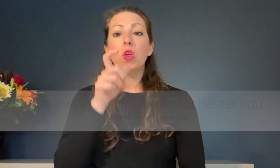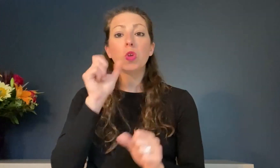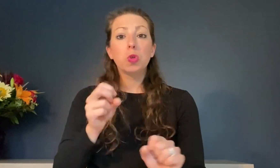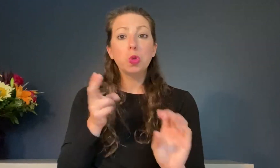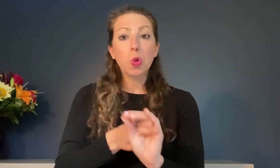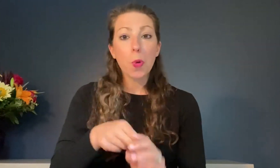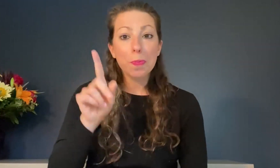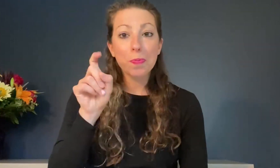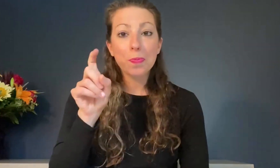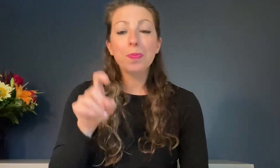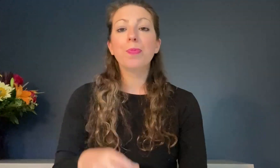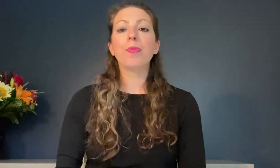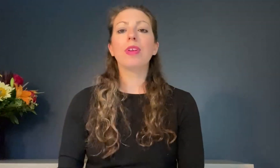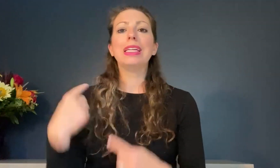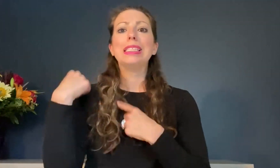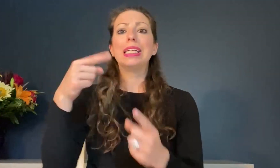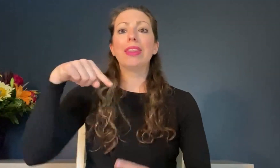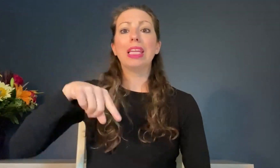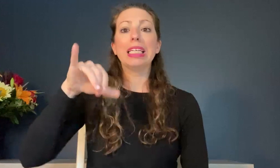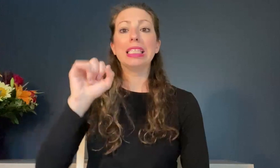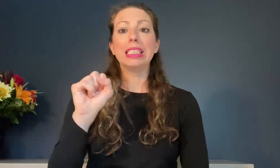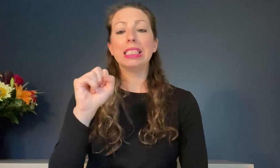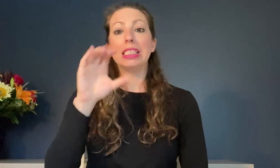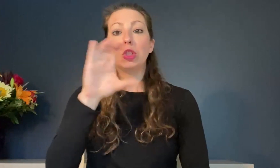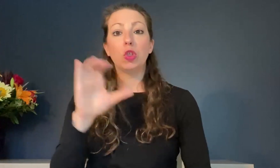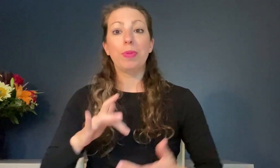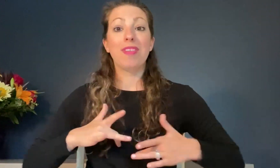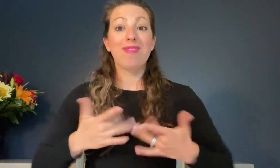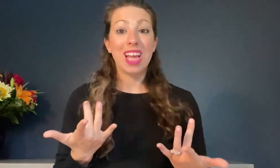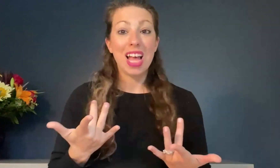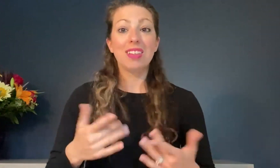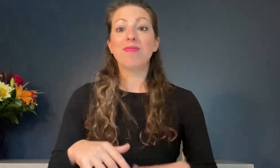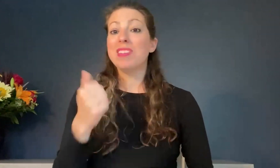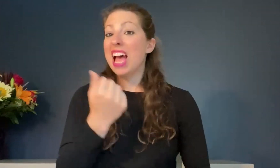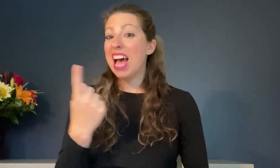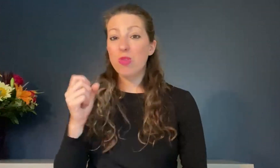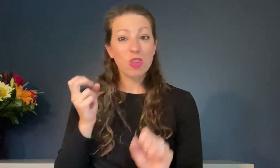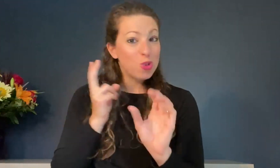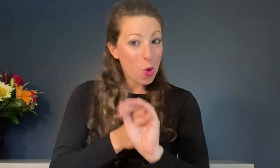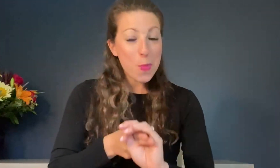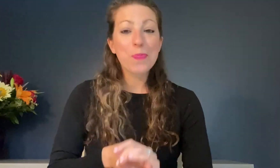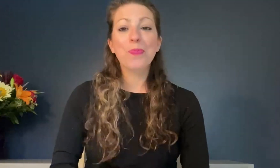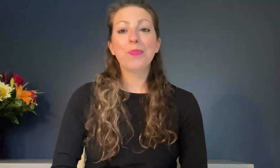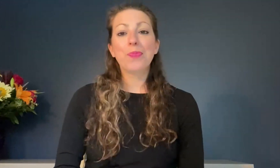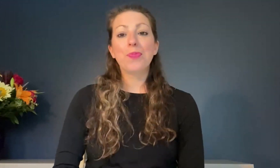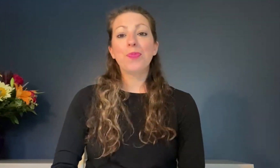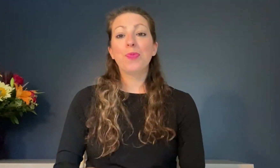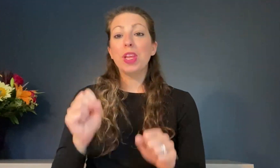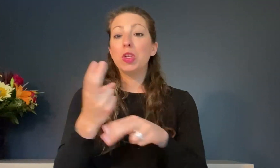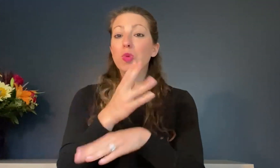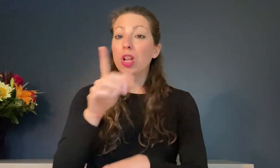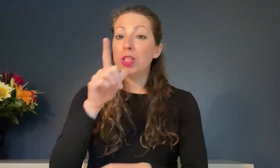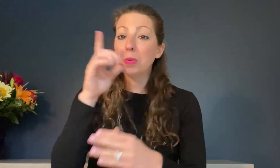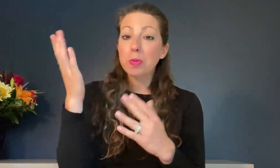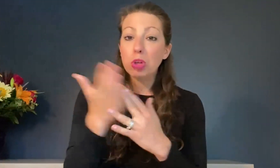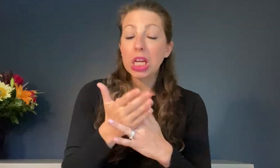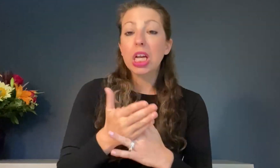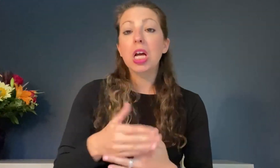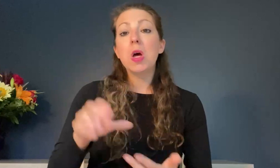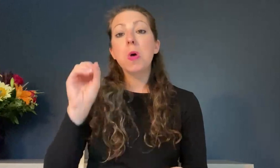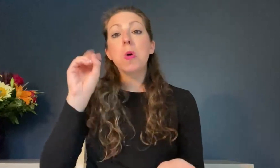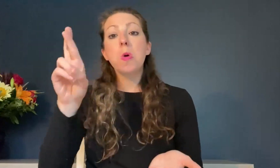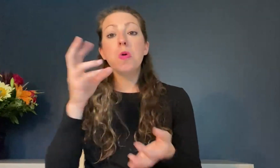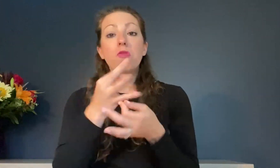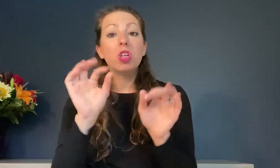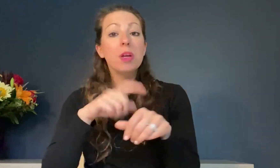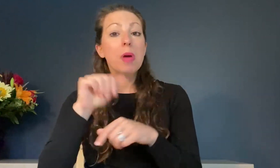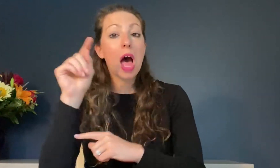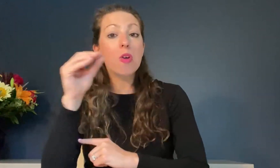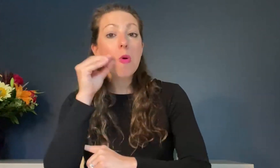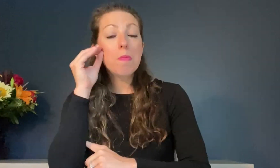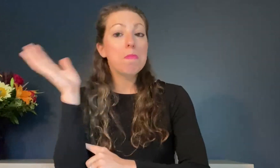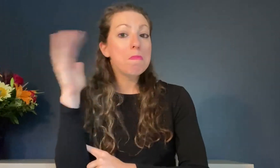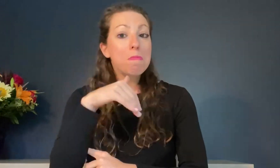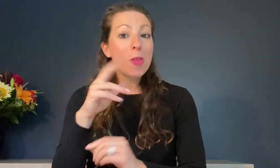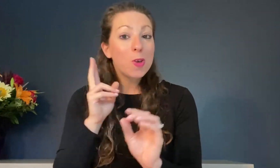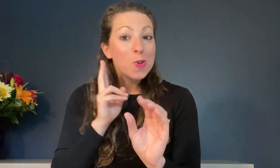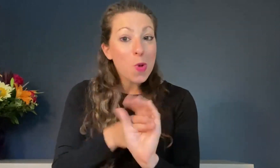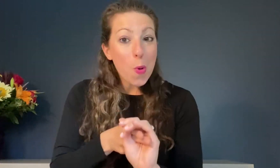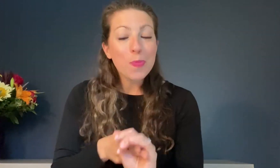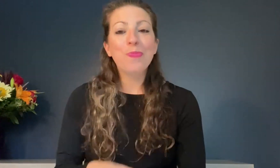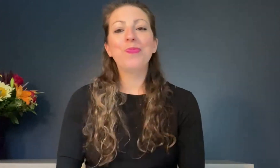Who? Since this is a virtual event, anyone can use their lunch break or time at home to join.